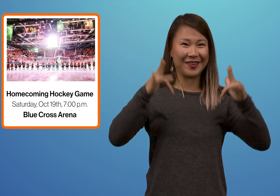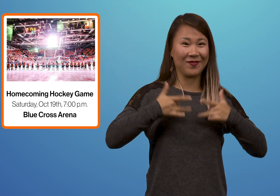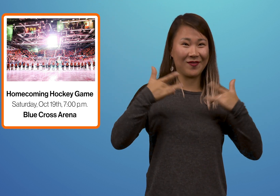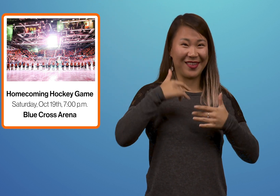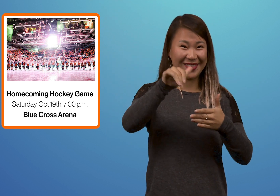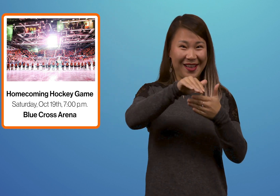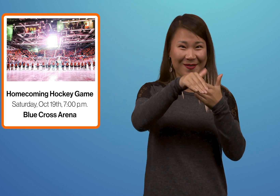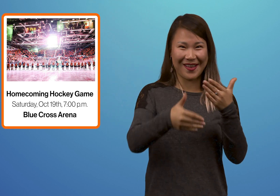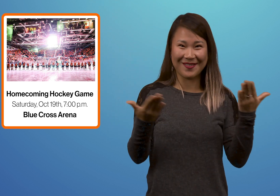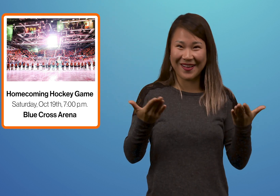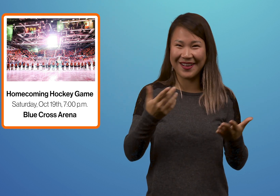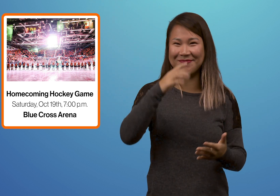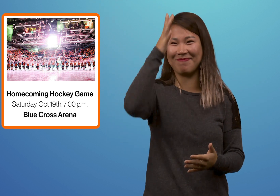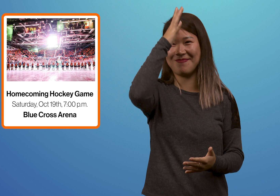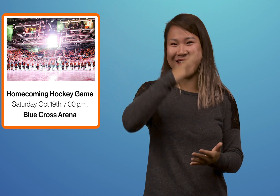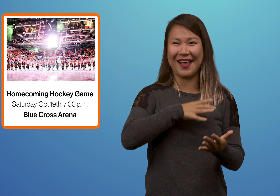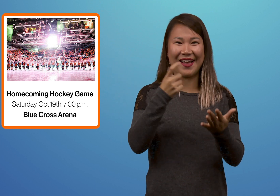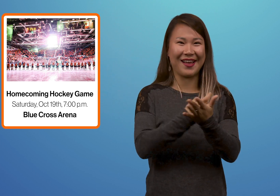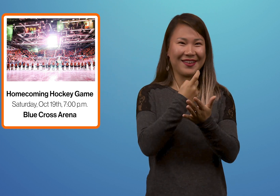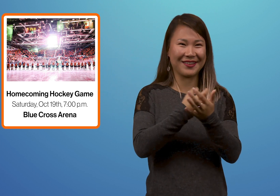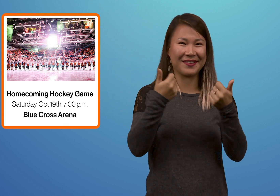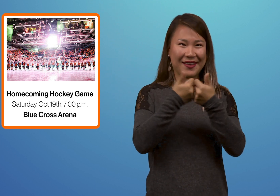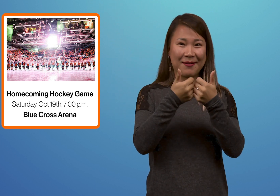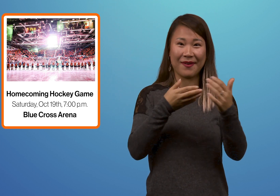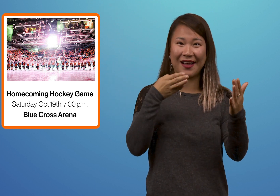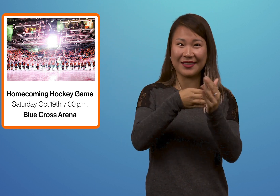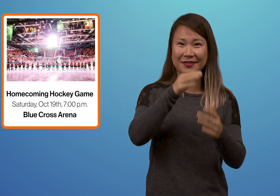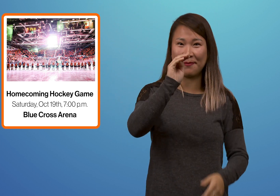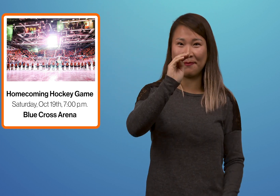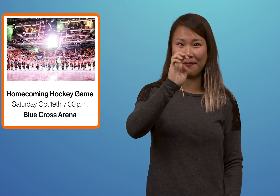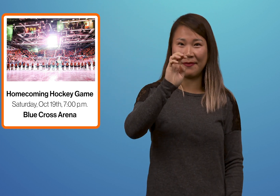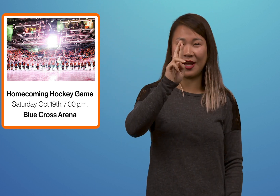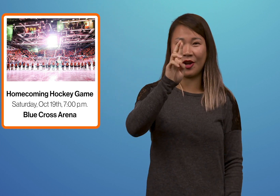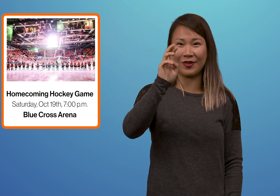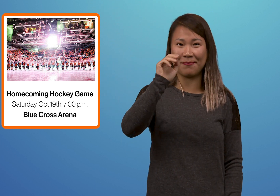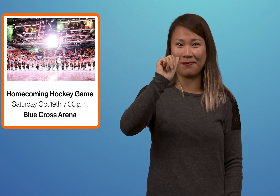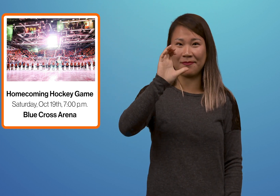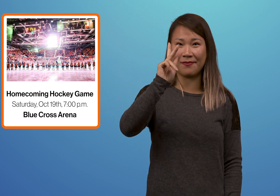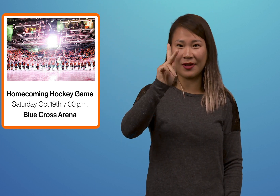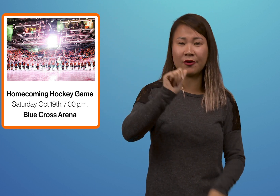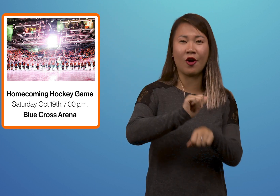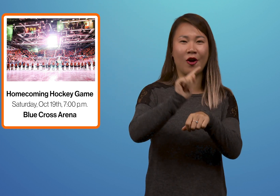The big central event of the weekend is the men’s hockey game against Merrimack